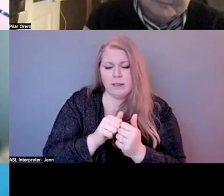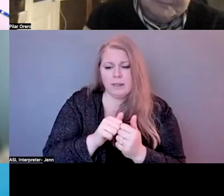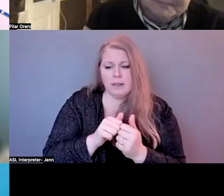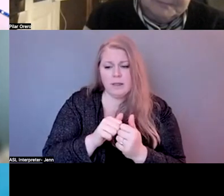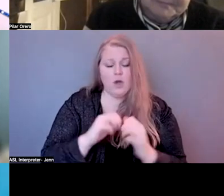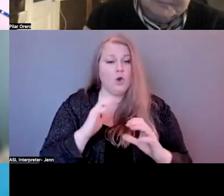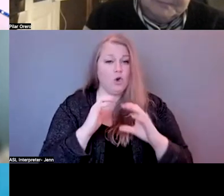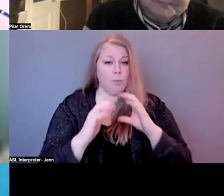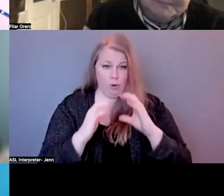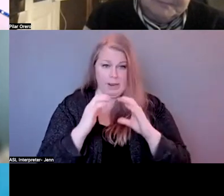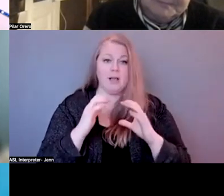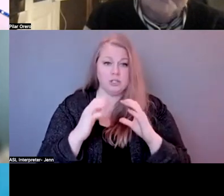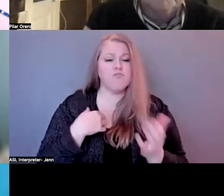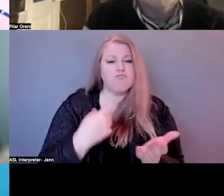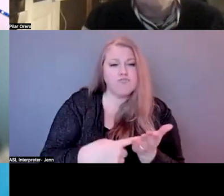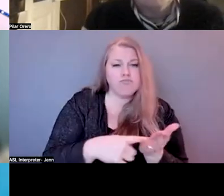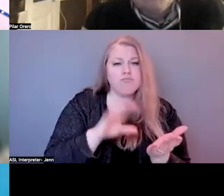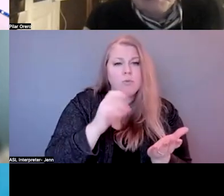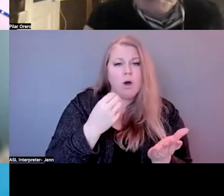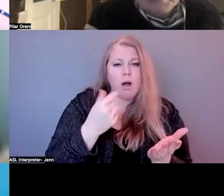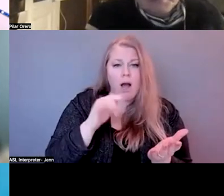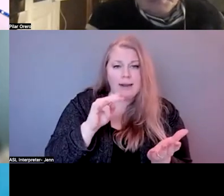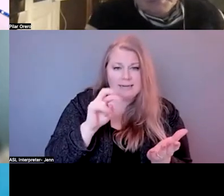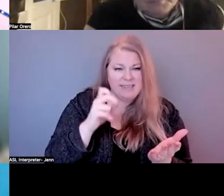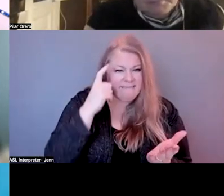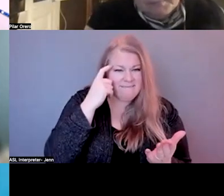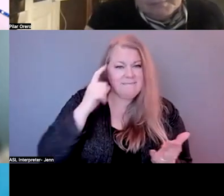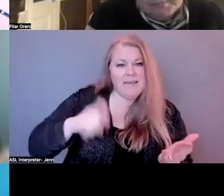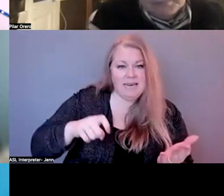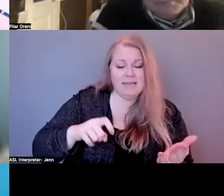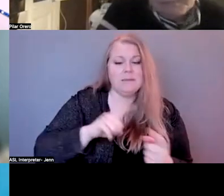You know, we have talked about cognitive needs but communication . And for people to communicate